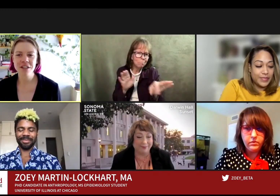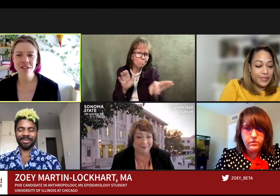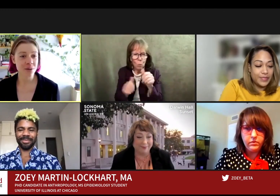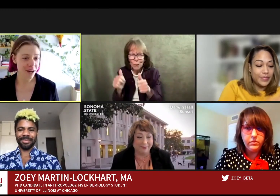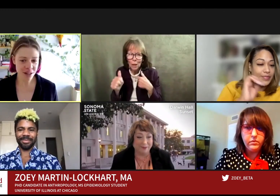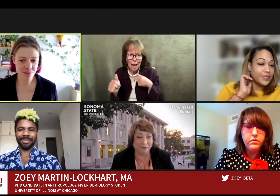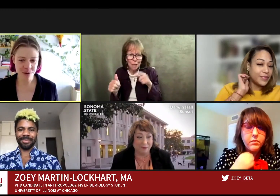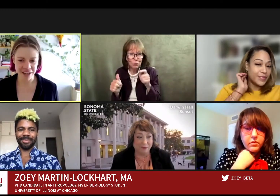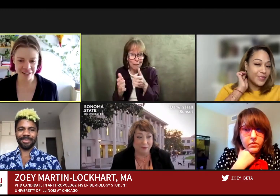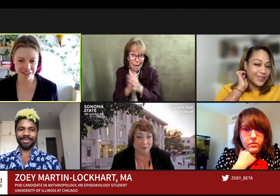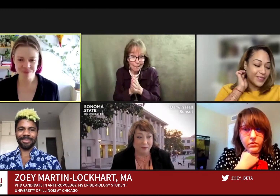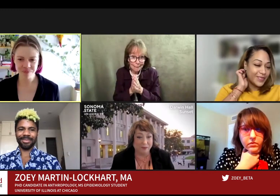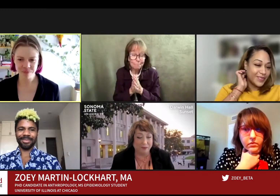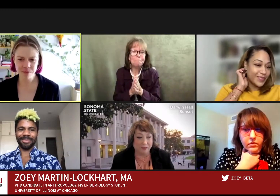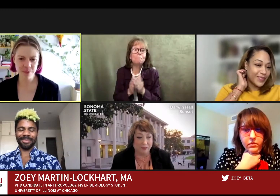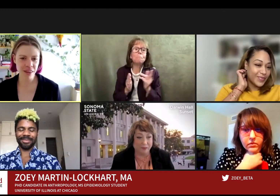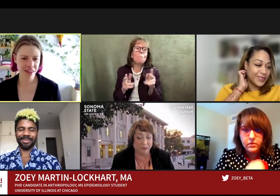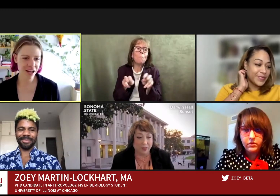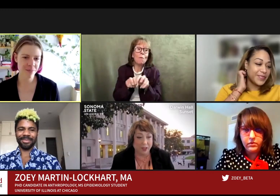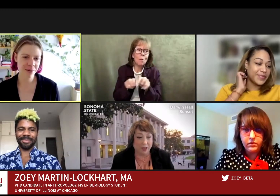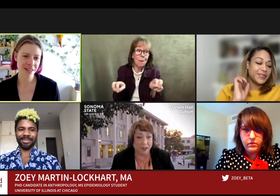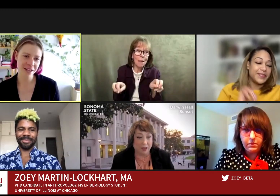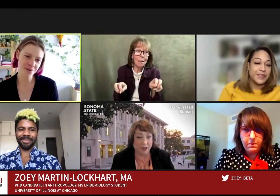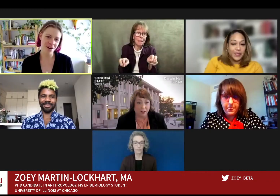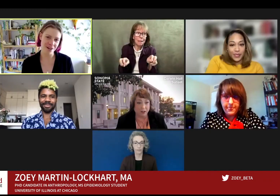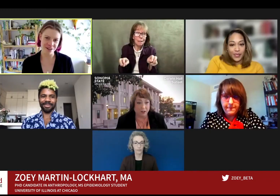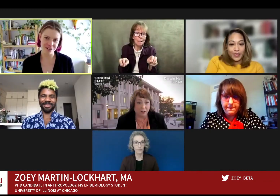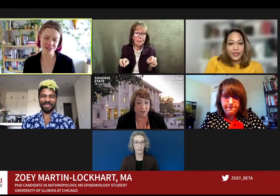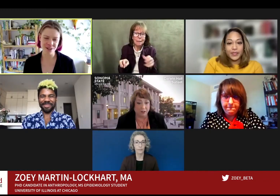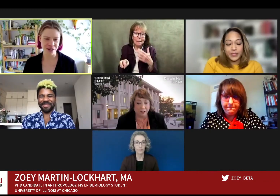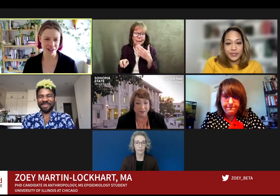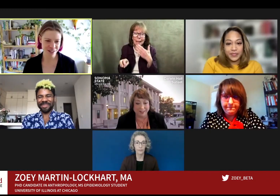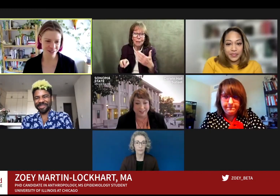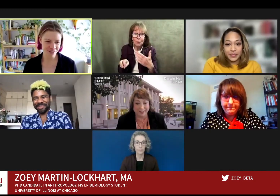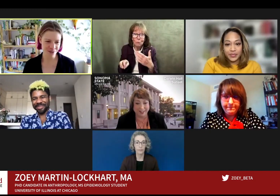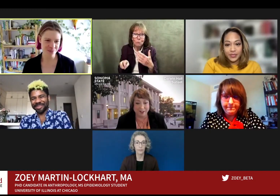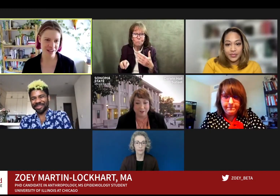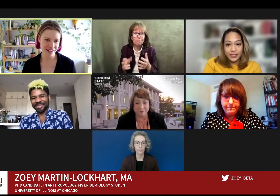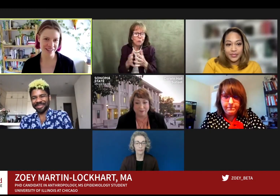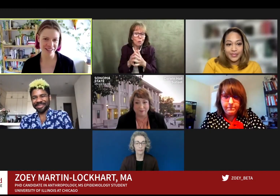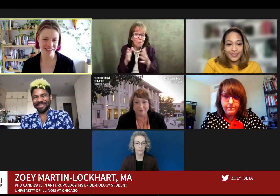So now to the panel, thank you all so much for being here,